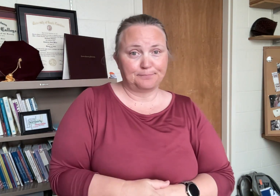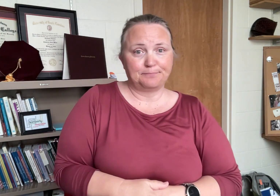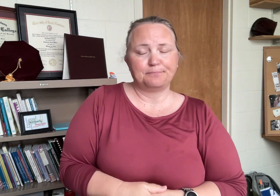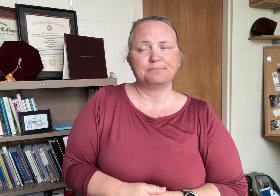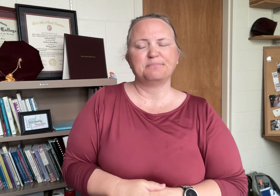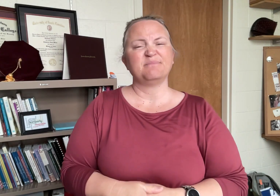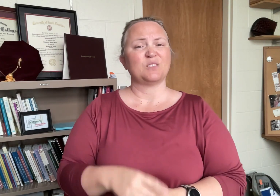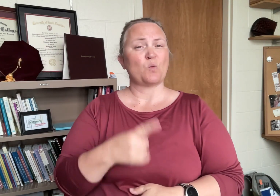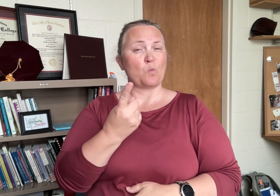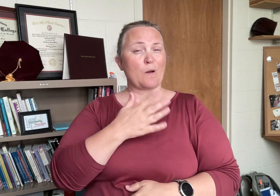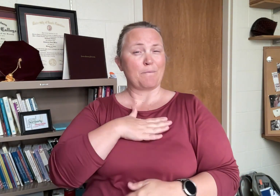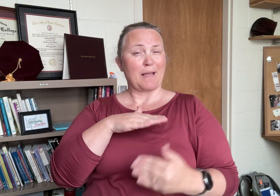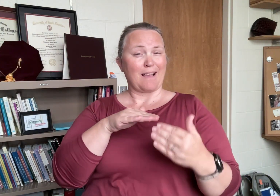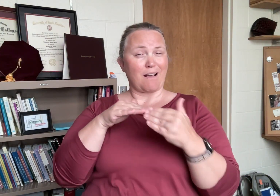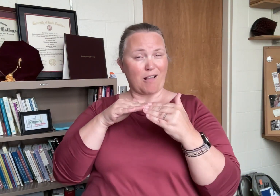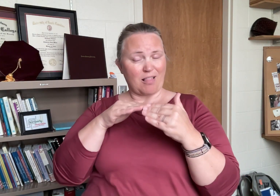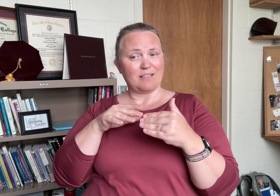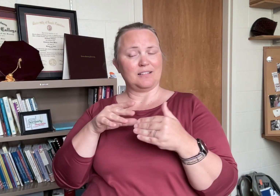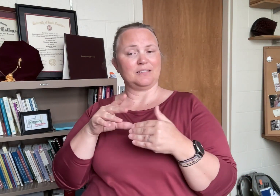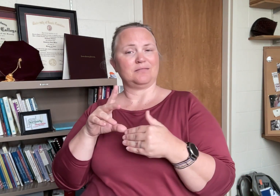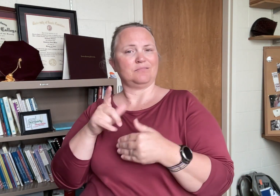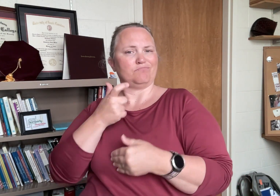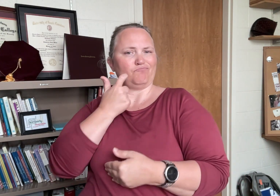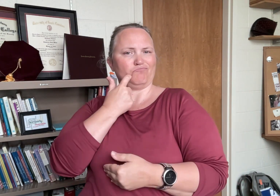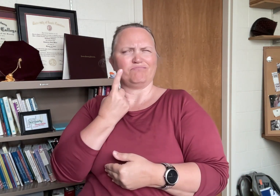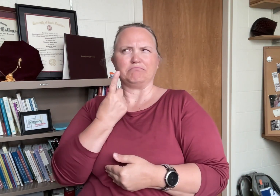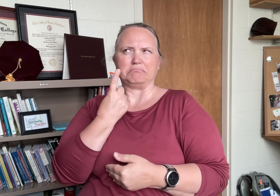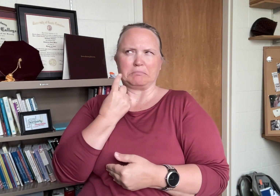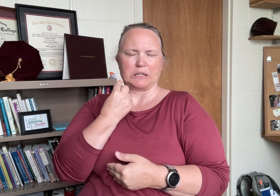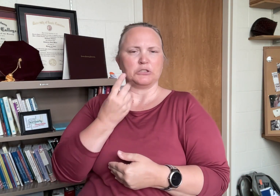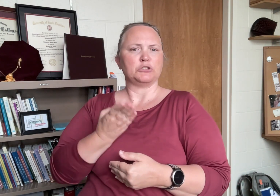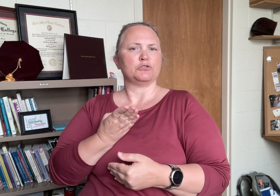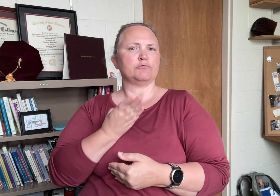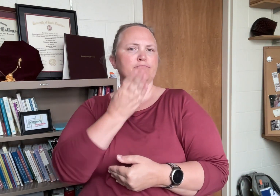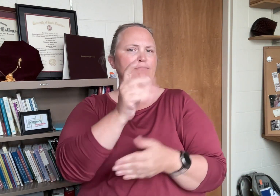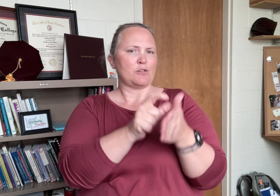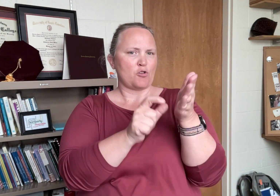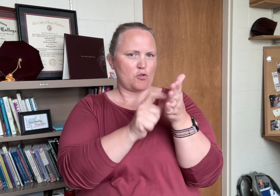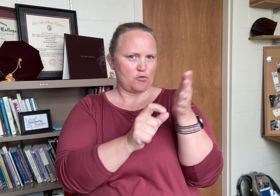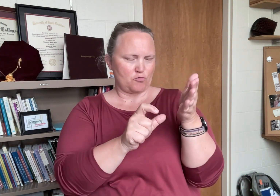One of my colleagues, maybe last fall sometime, had an article and the